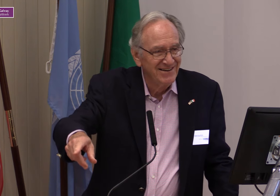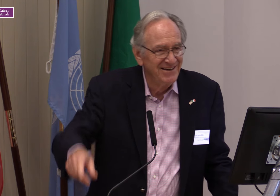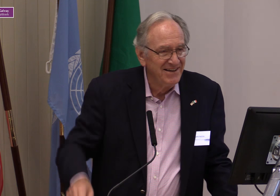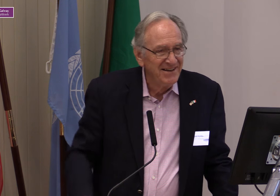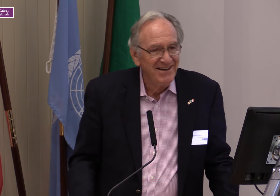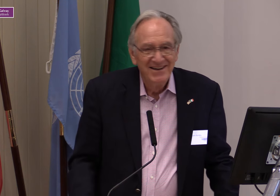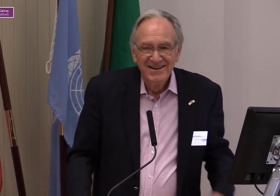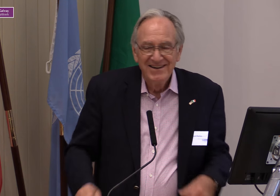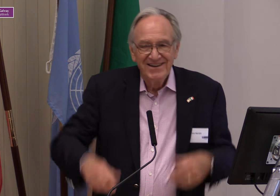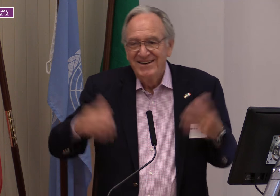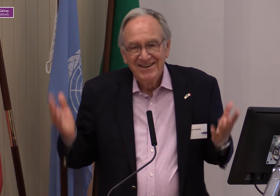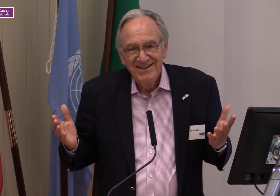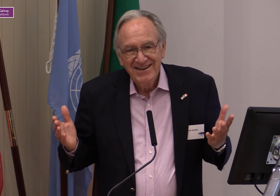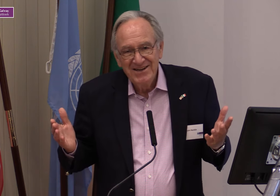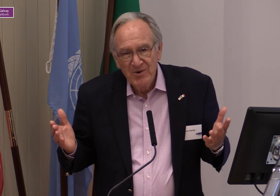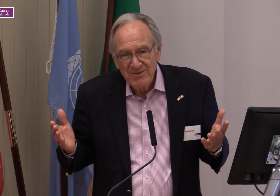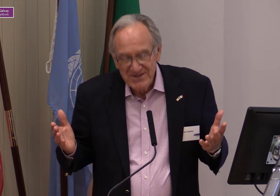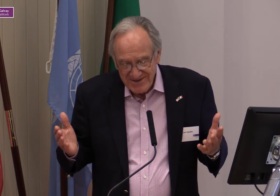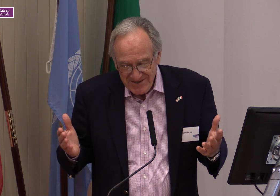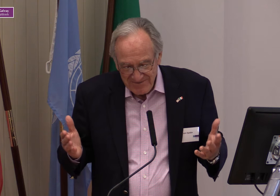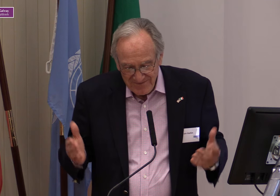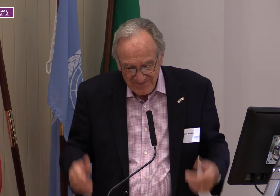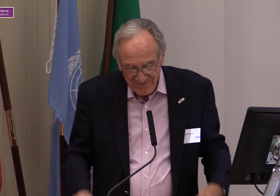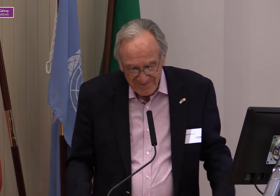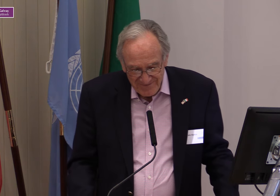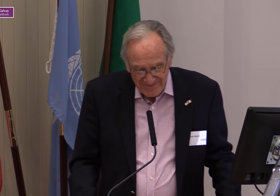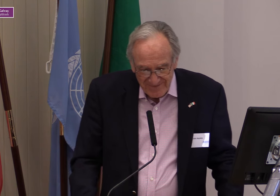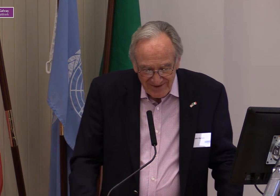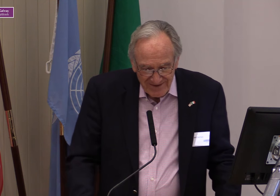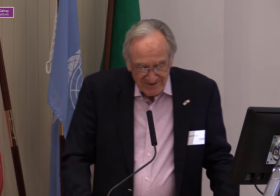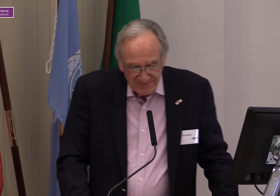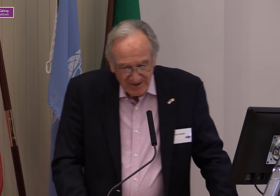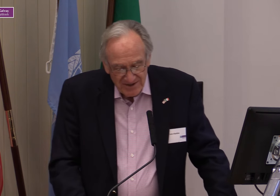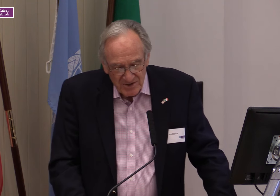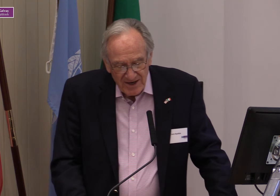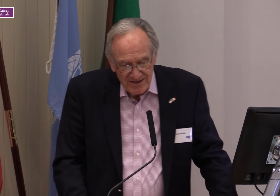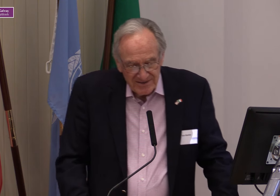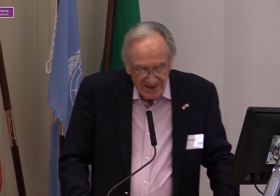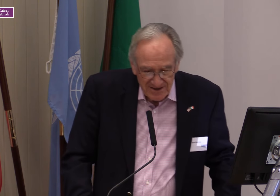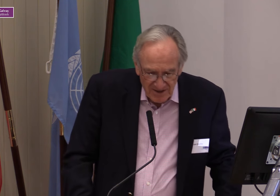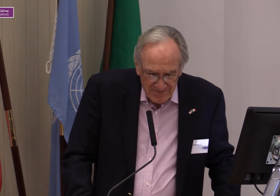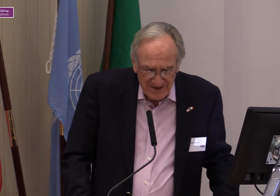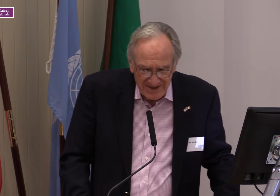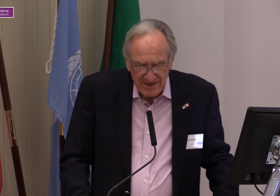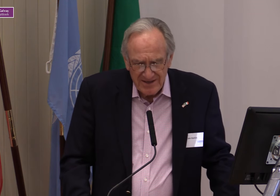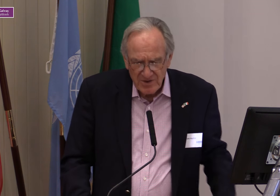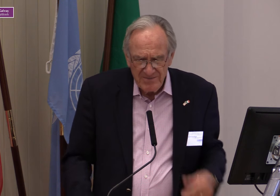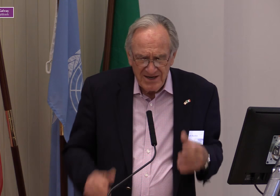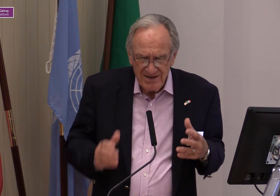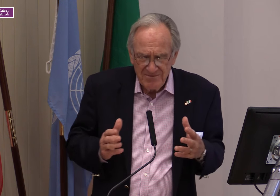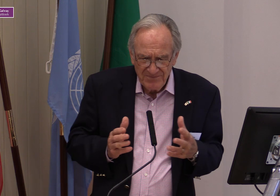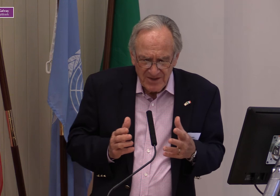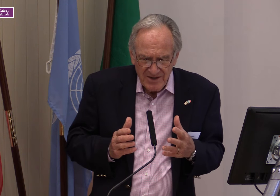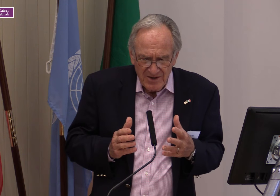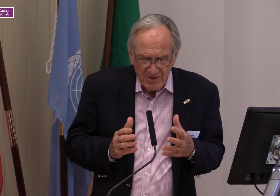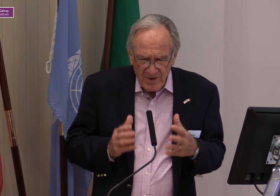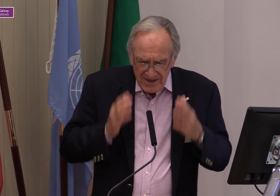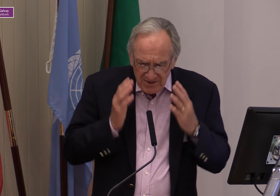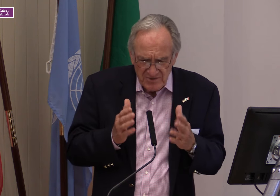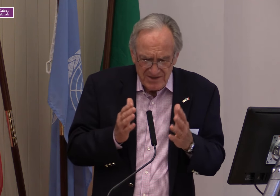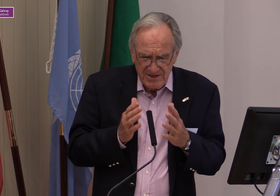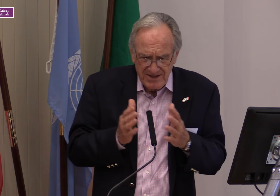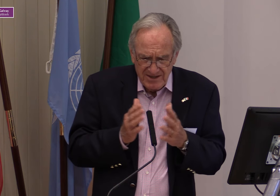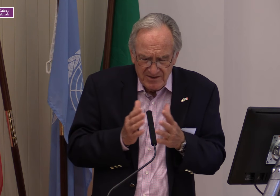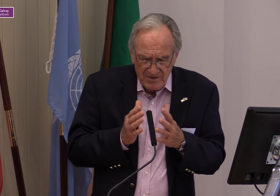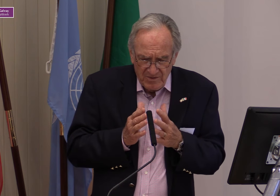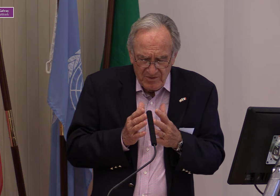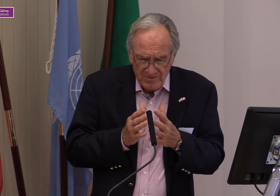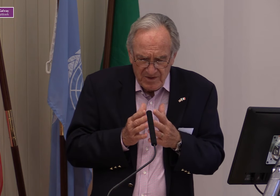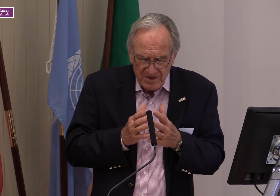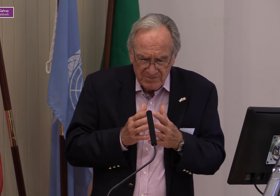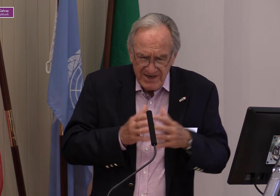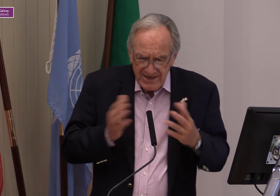He had no options. So I thought about that and so I became quite interested in breaking